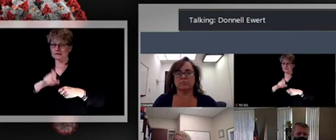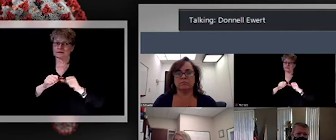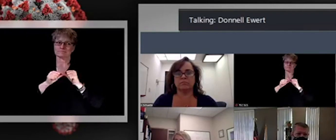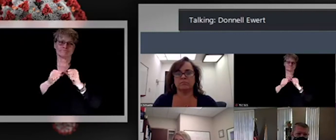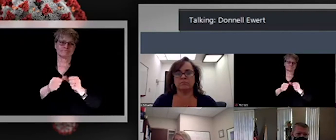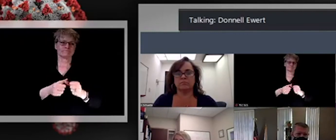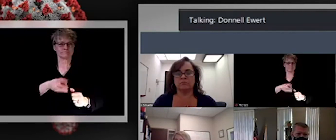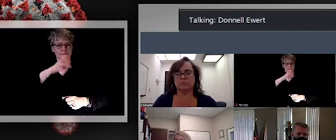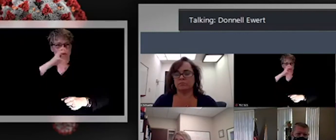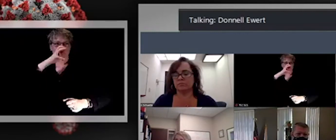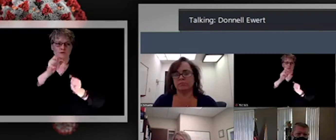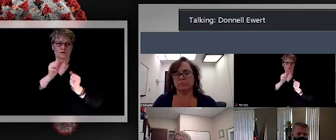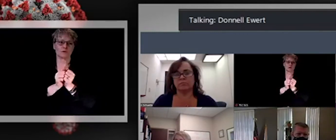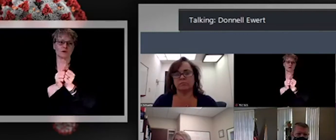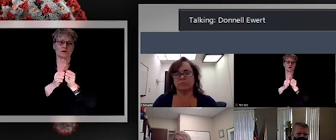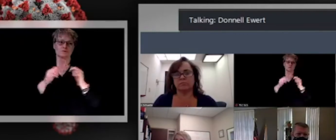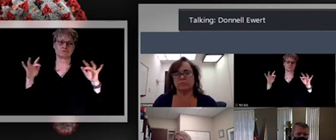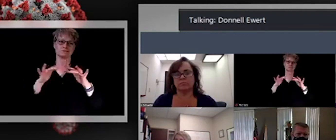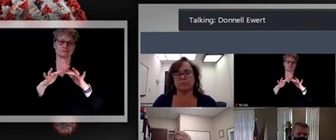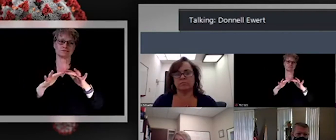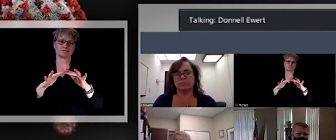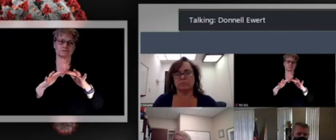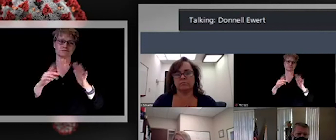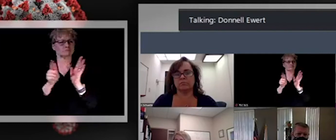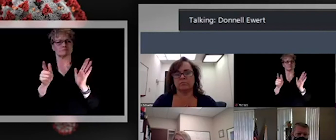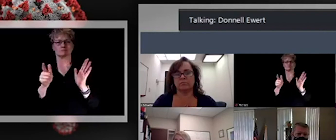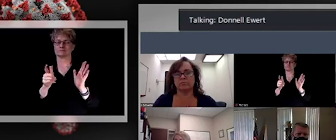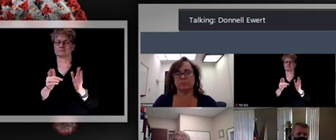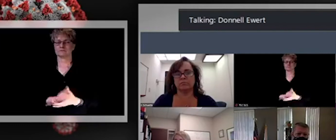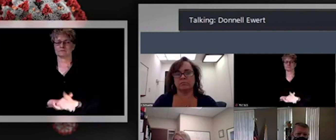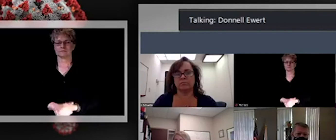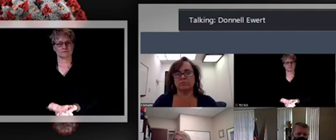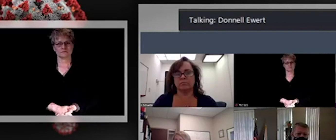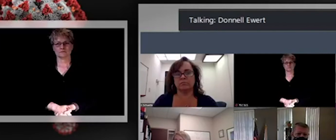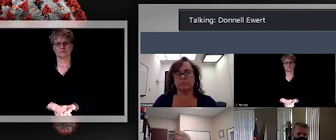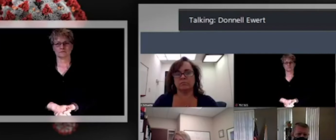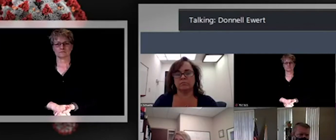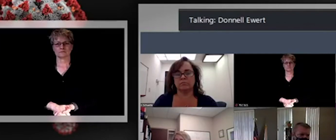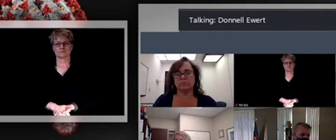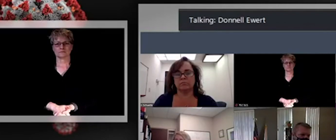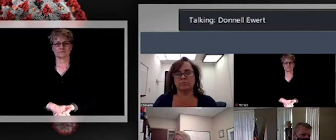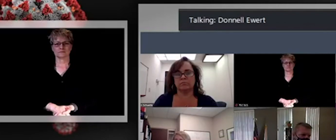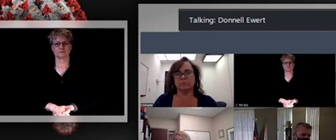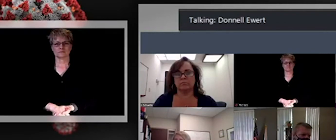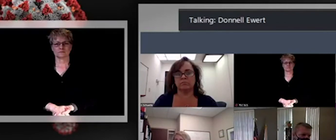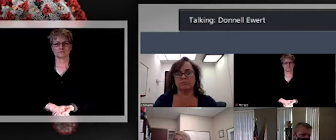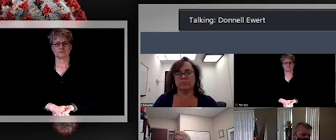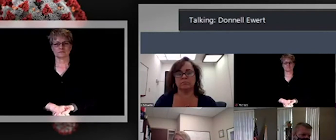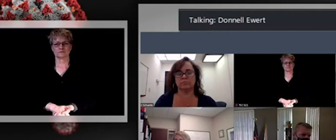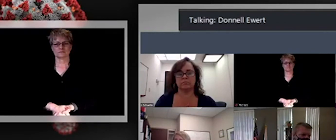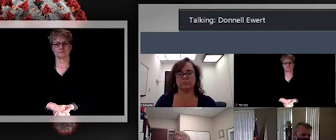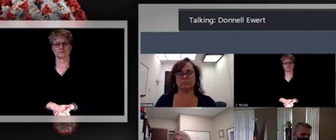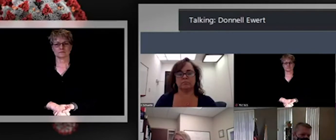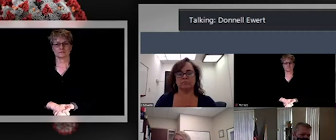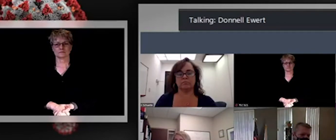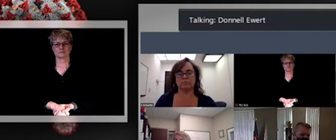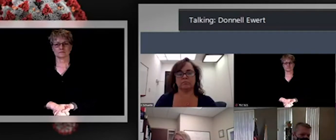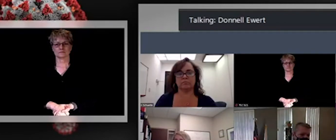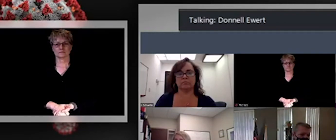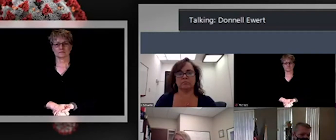the last few weeks due to the dimmer switch an mask mandated the governor implemented,